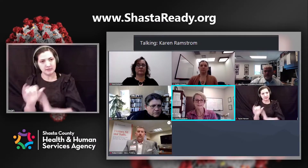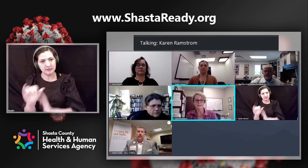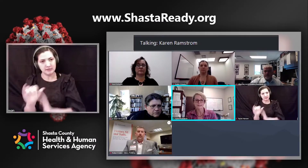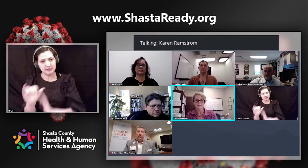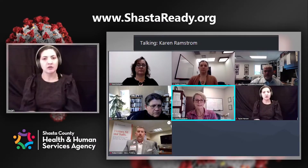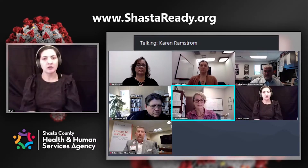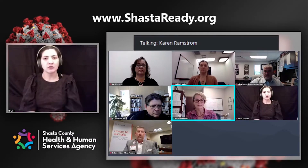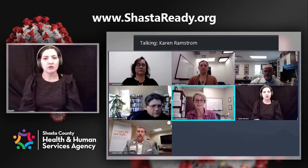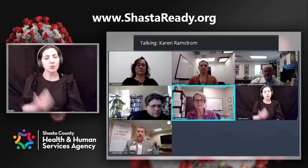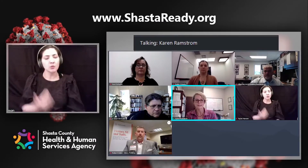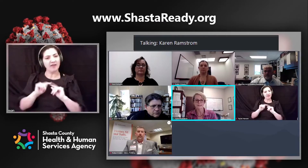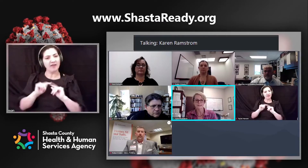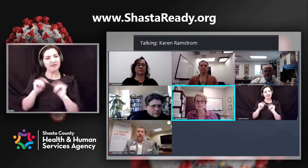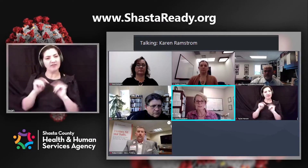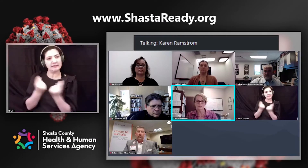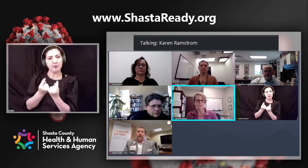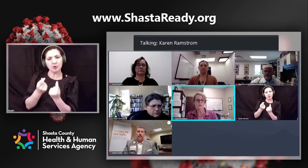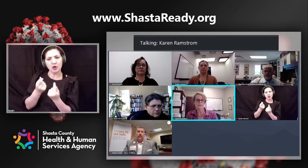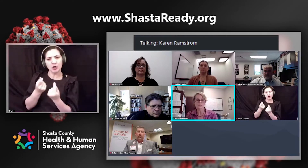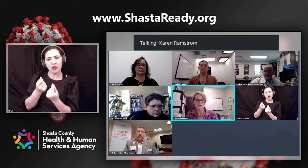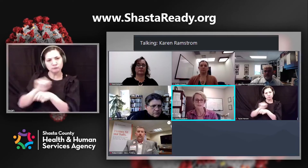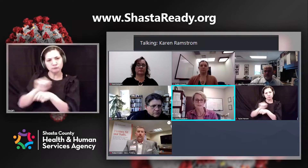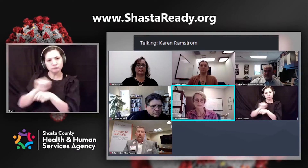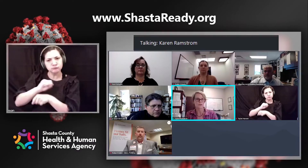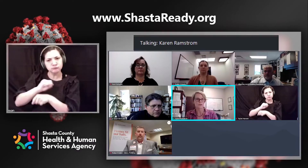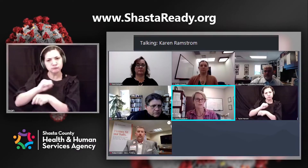collaborating with community partners and individuals to address questions and concerns